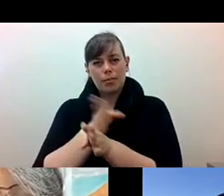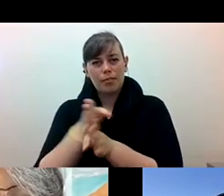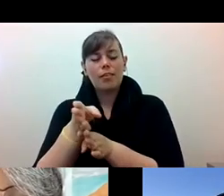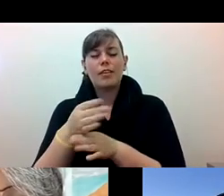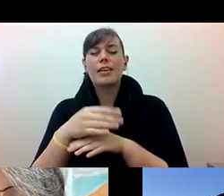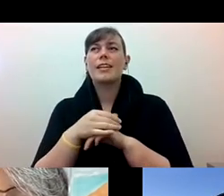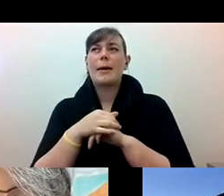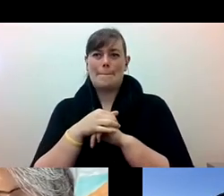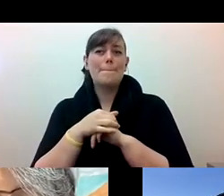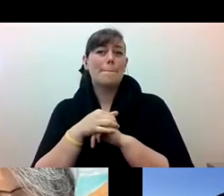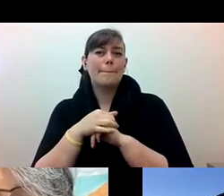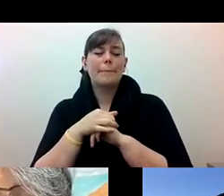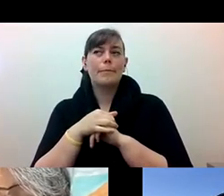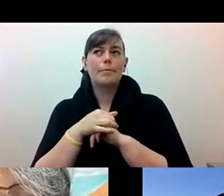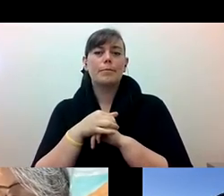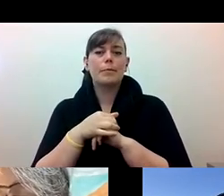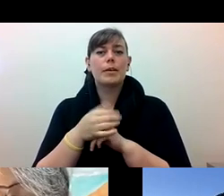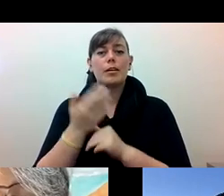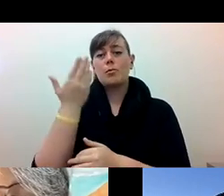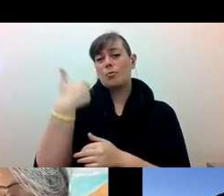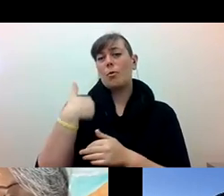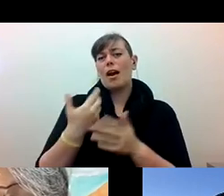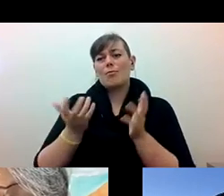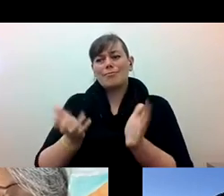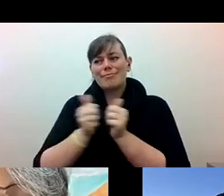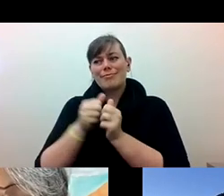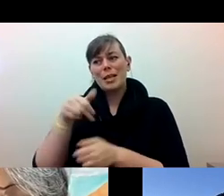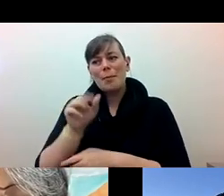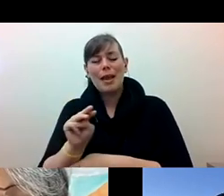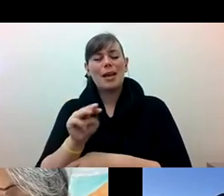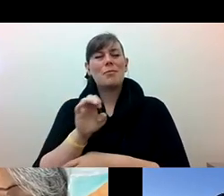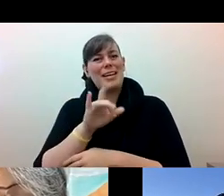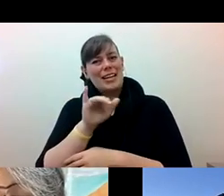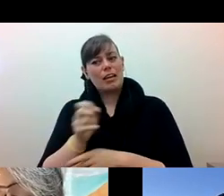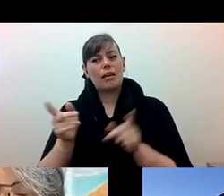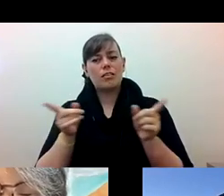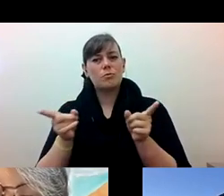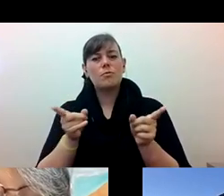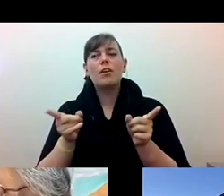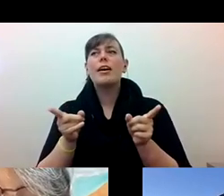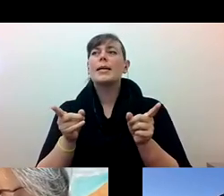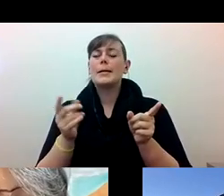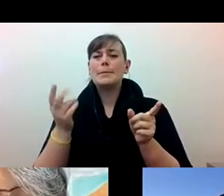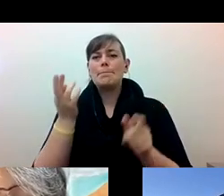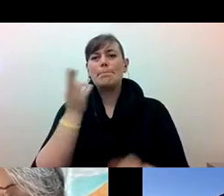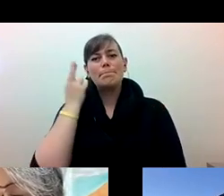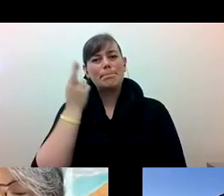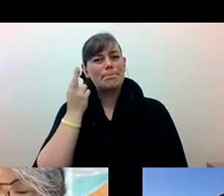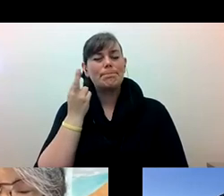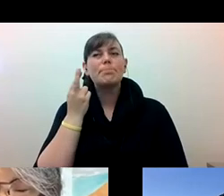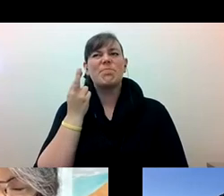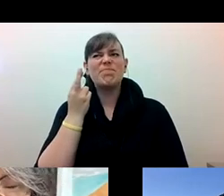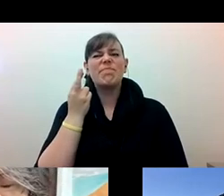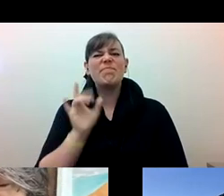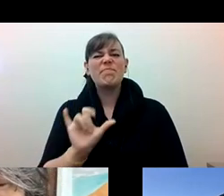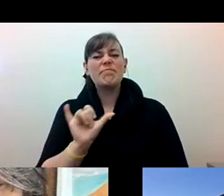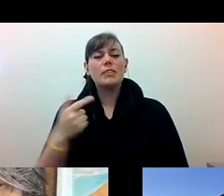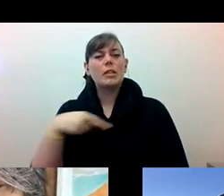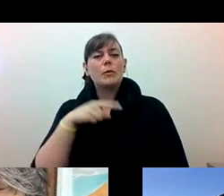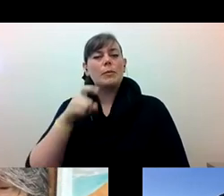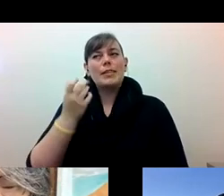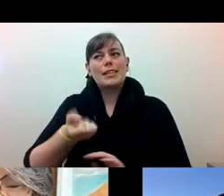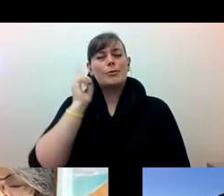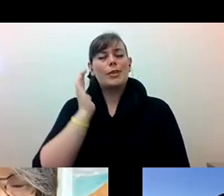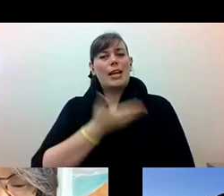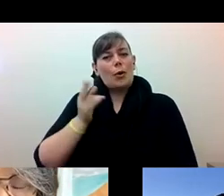Katherine Lee: As I was talking with... with Pam and Eddy, you know, one of the things that I realized was that we... we need to understand our history, in order to imagine